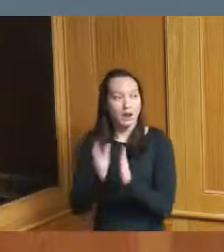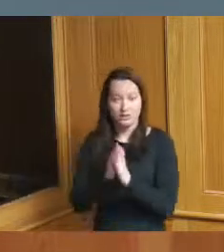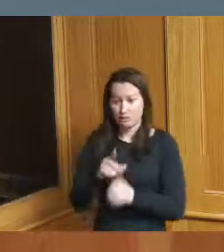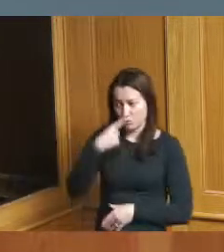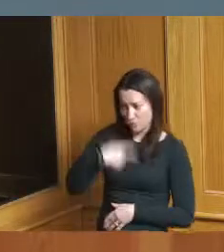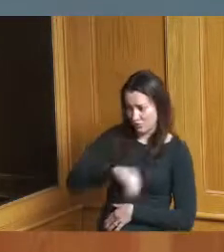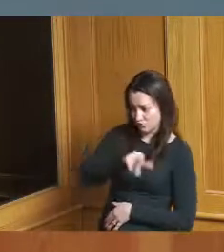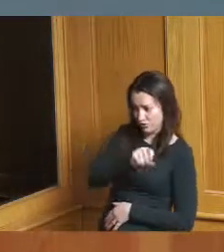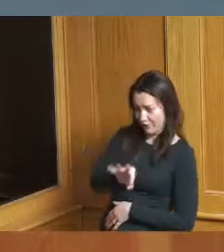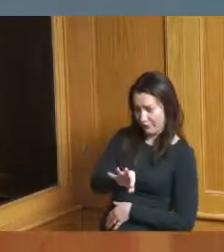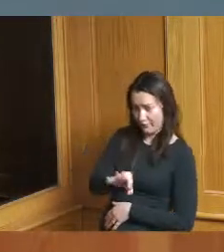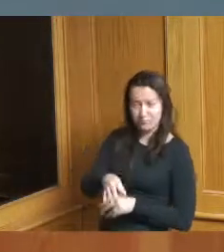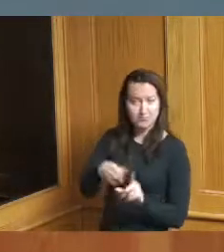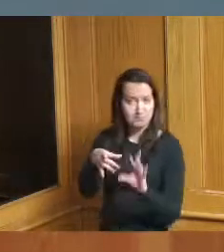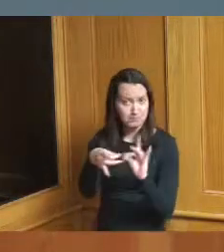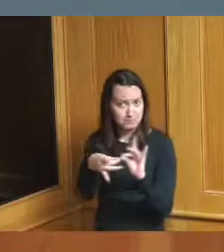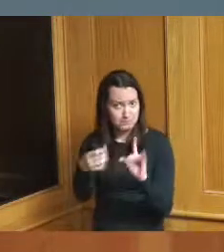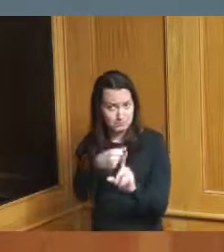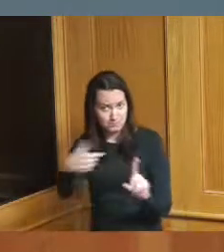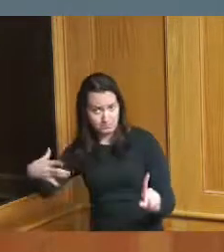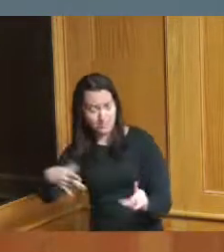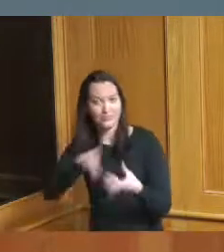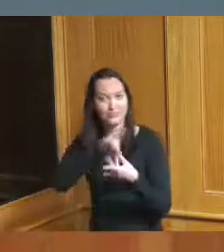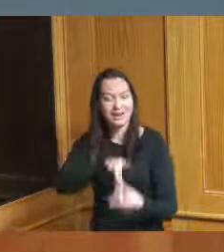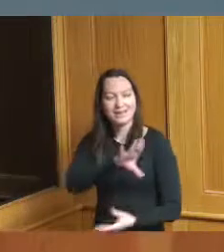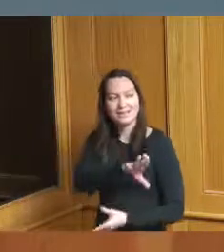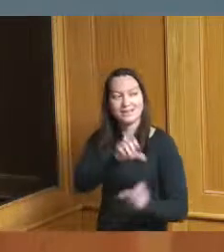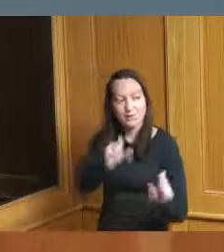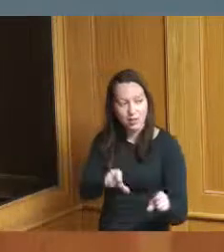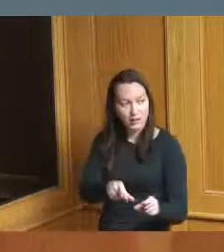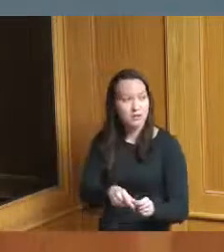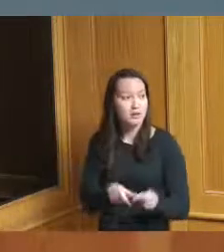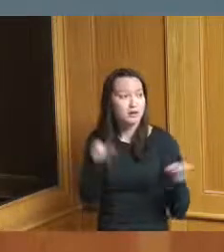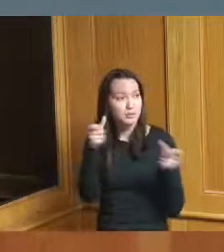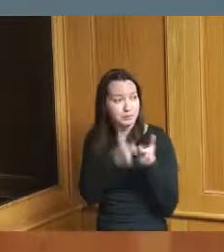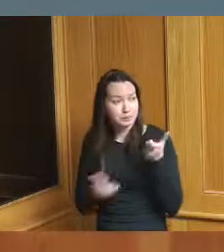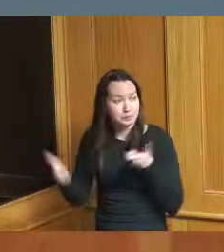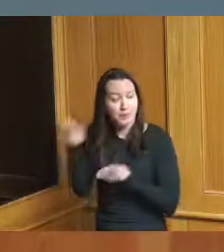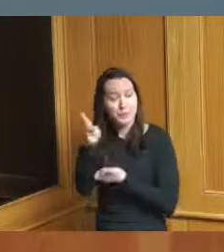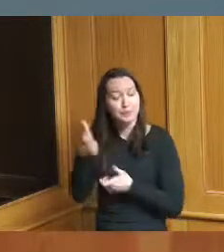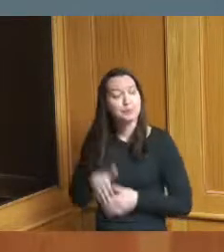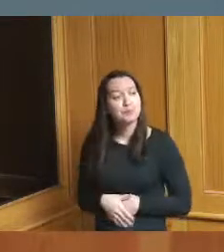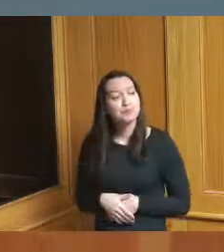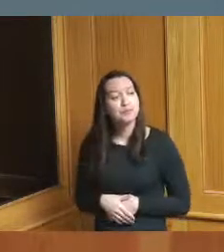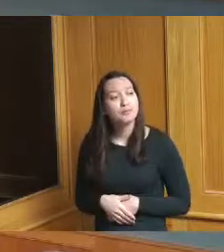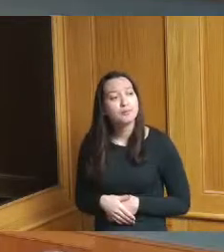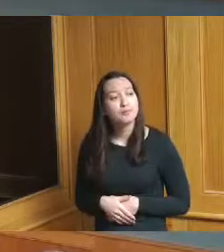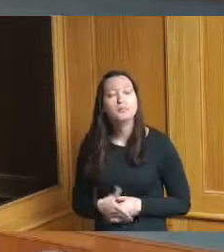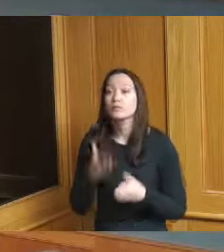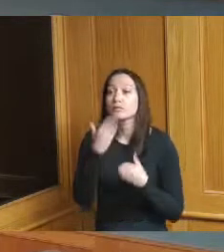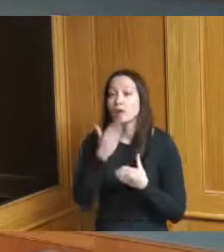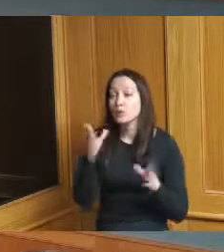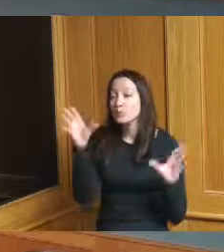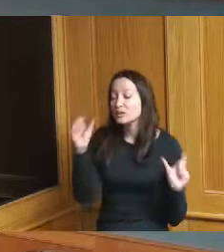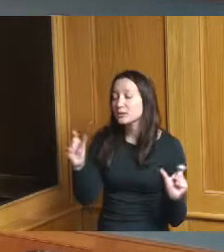make a few comments as it relates to his abilities as administrator thank you Madam President so yeah